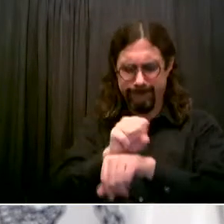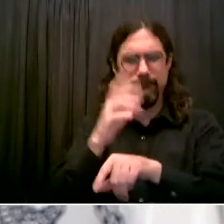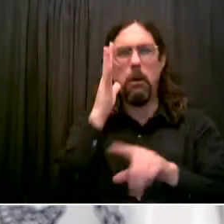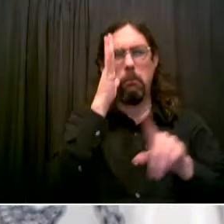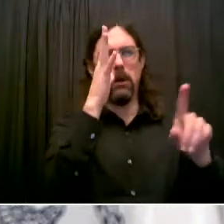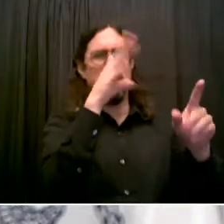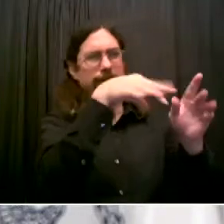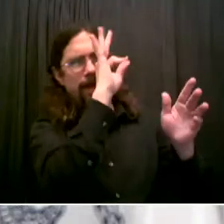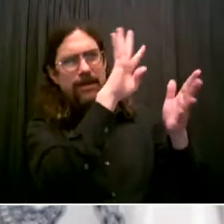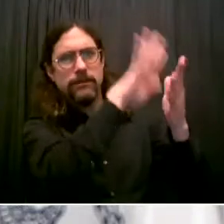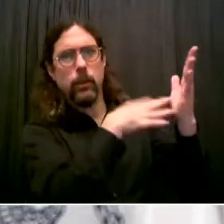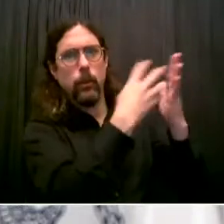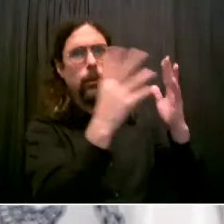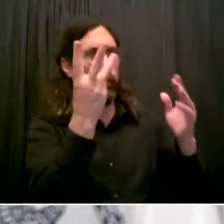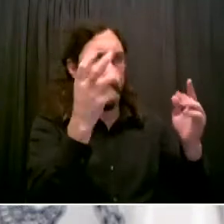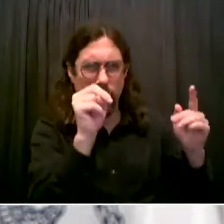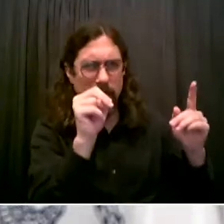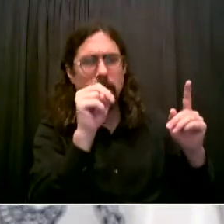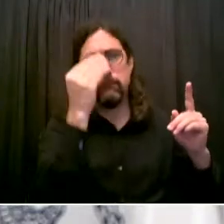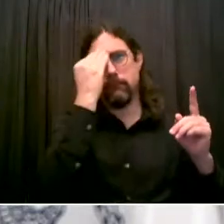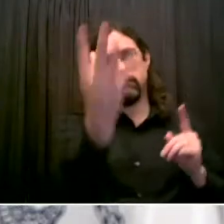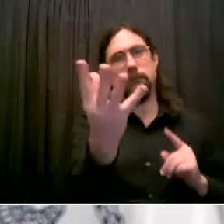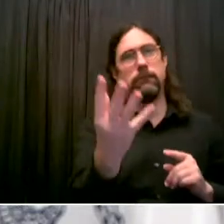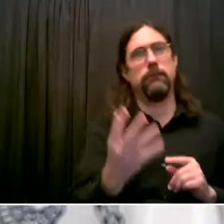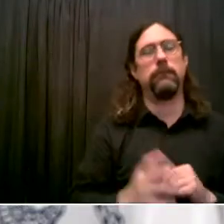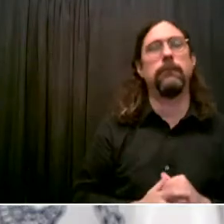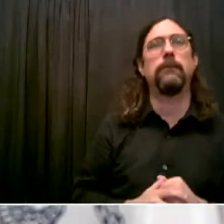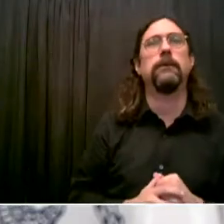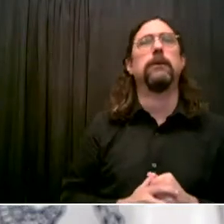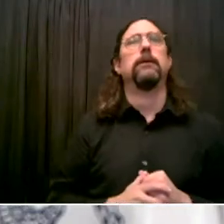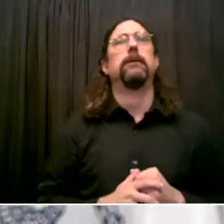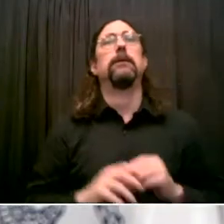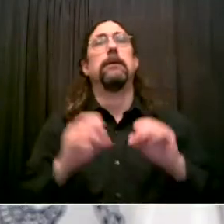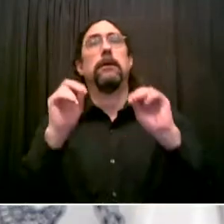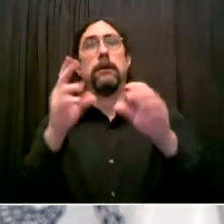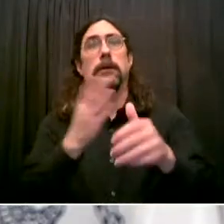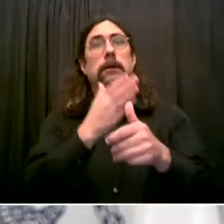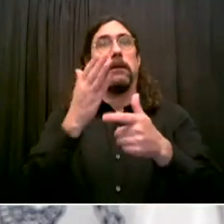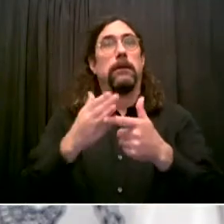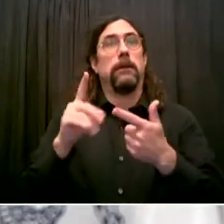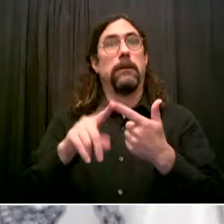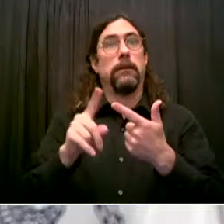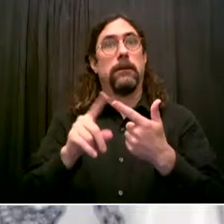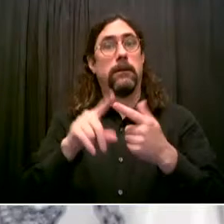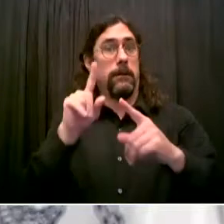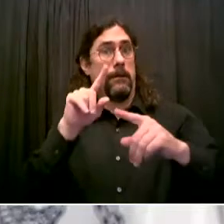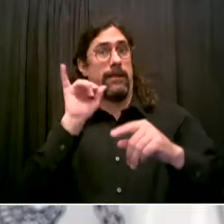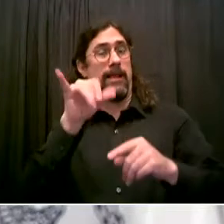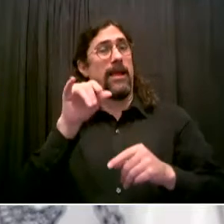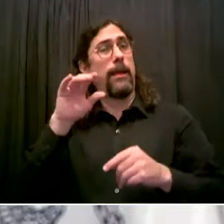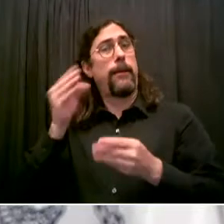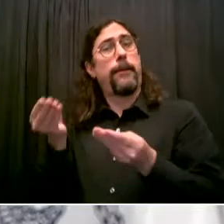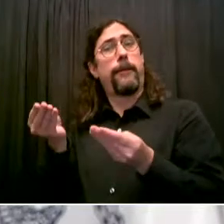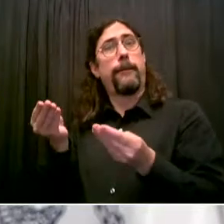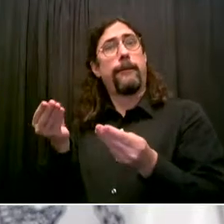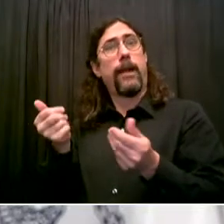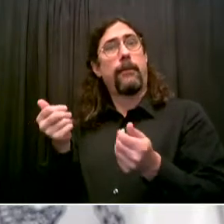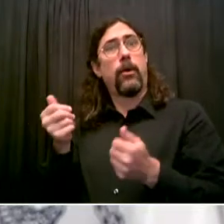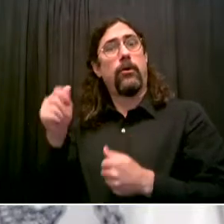TO YOUR ESQUTION OF THE SPECIFIC NATURE OF THE NEXT REPORT. THE